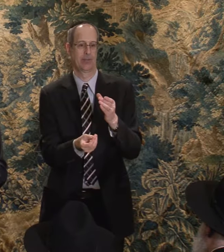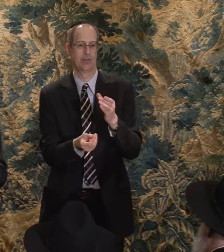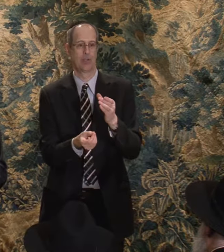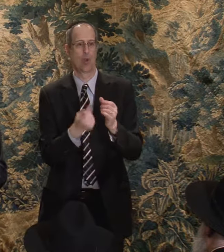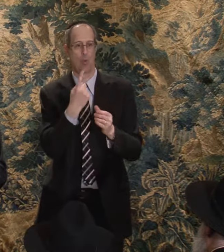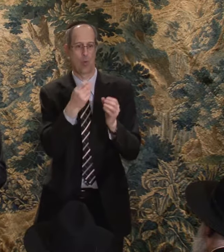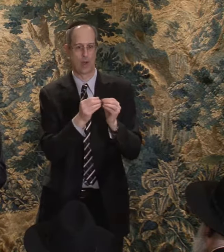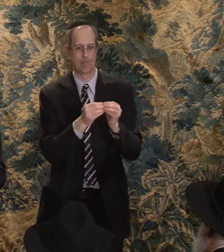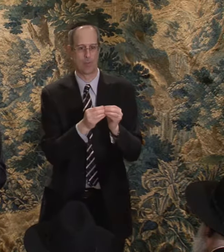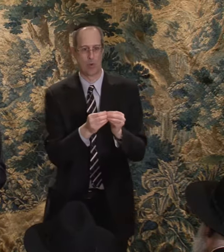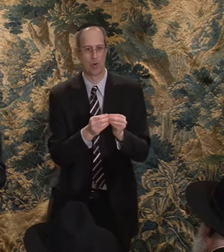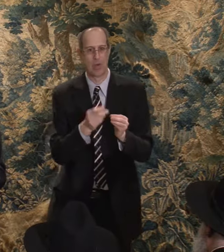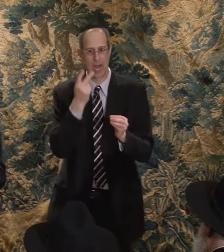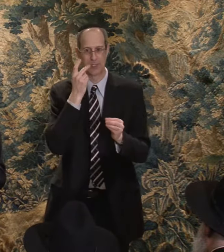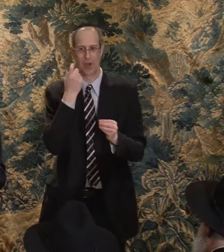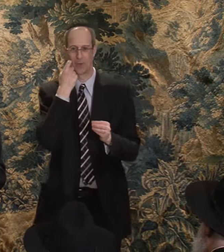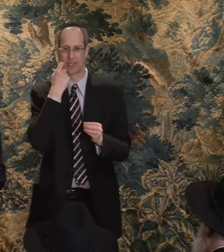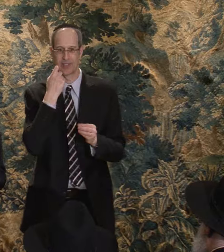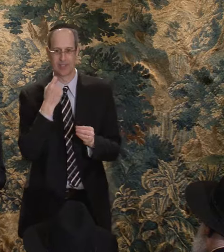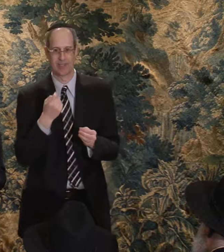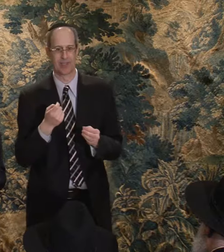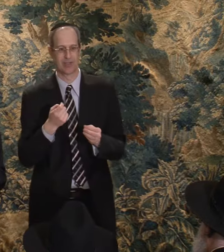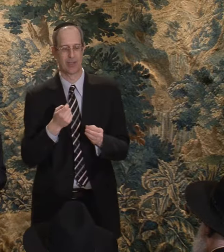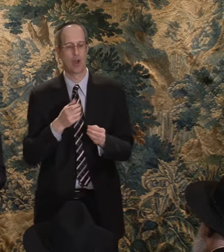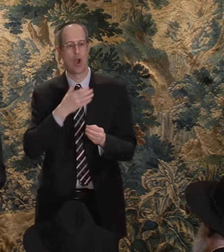thing which I saw recently I can't get over the stuff Sheinberg was that a